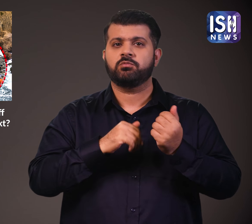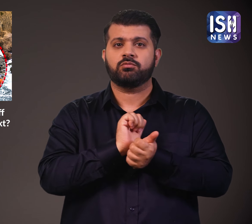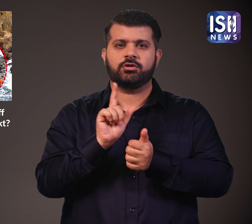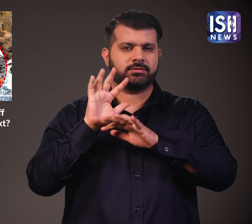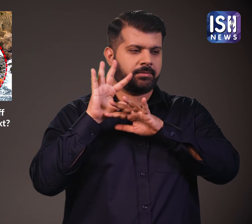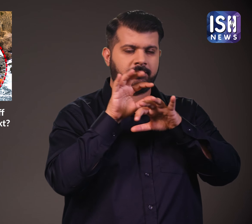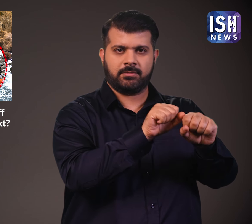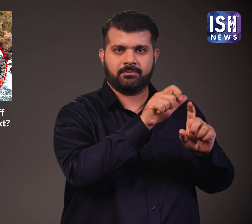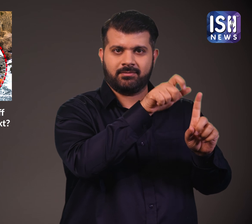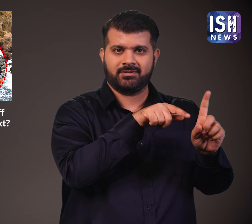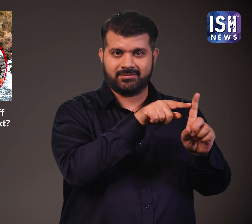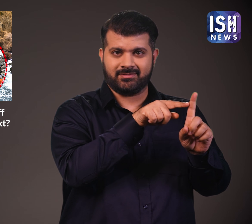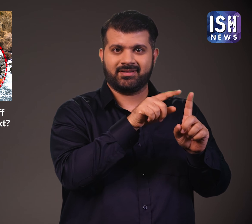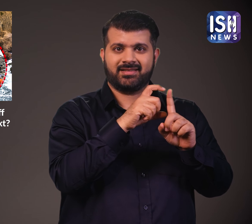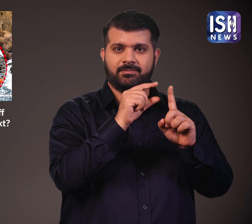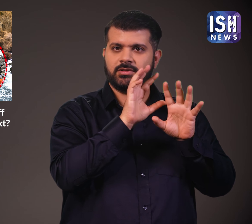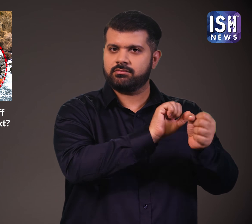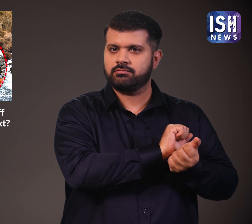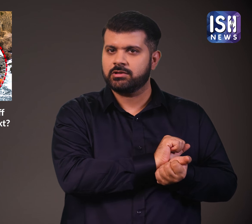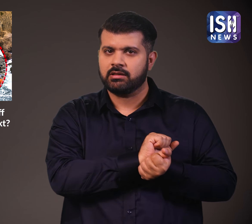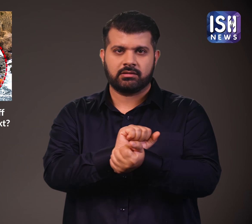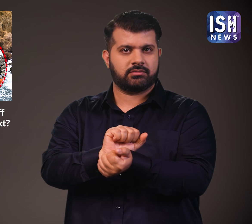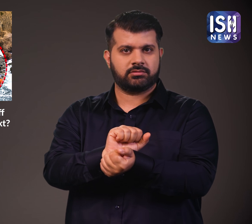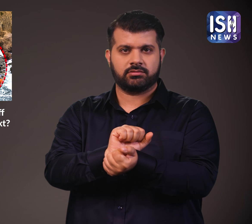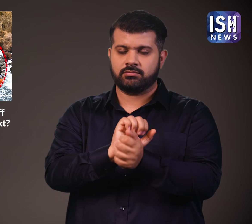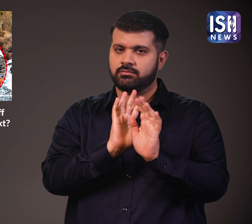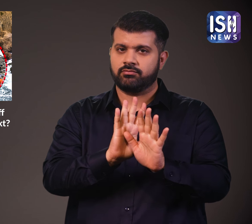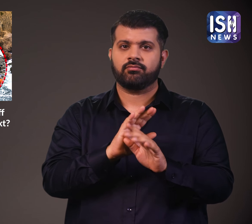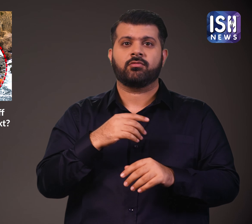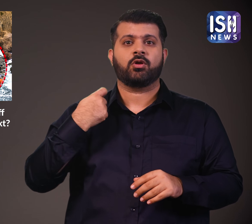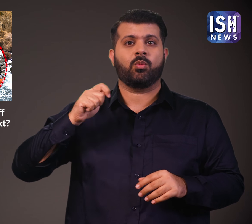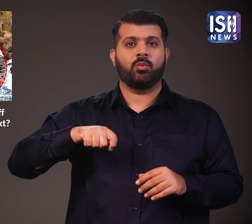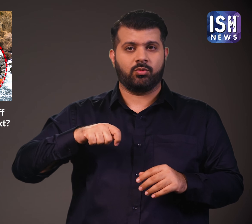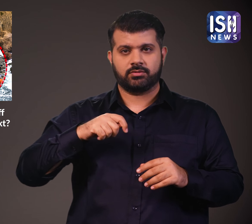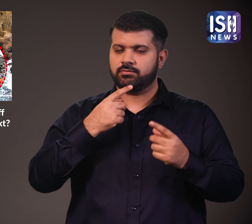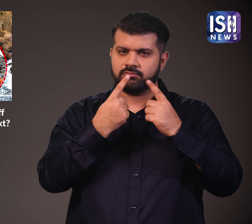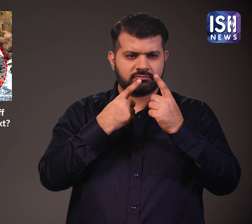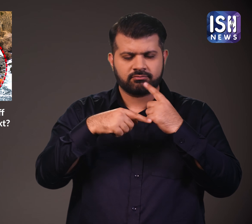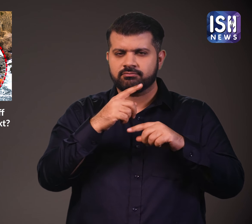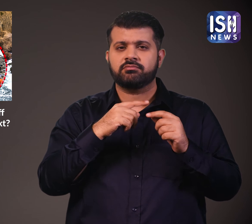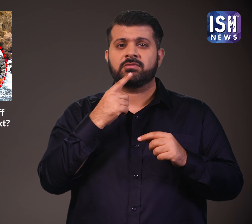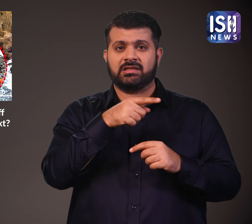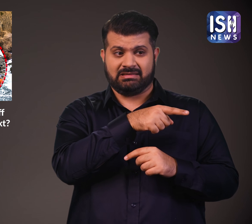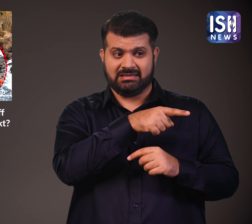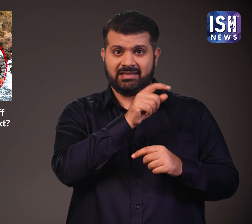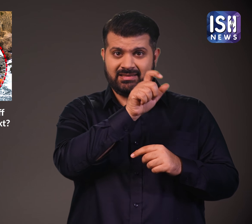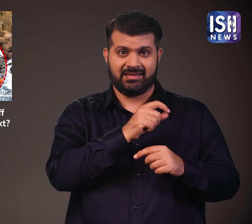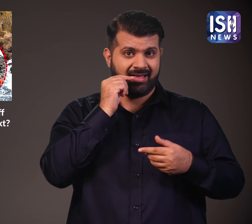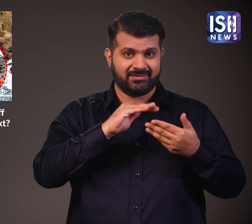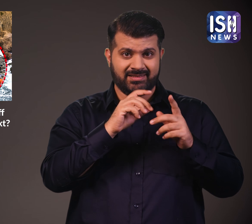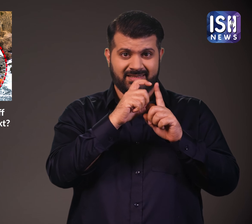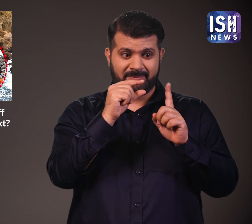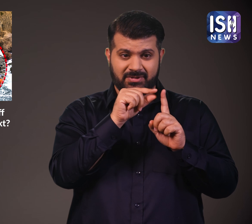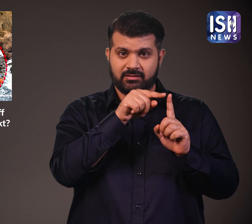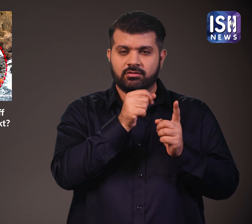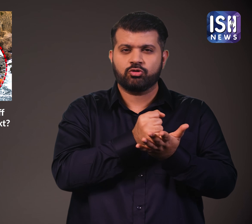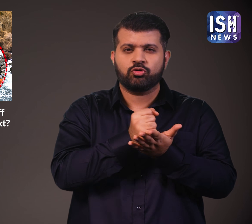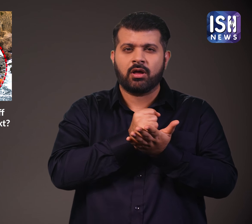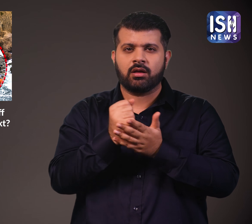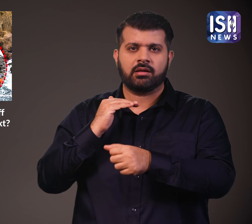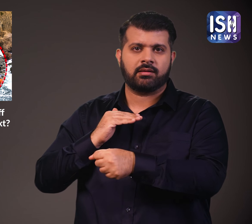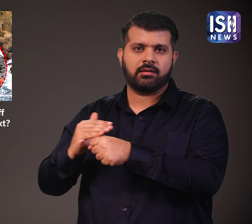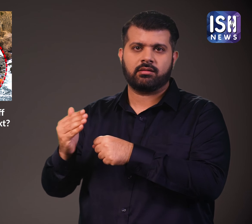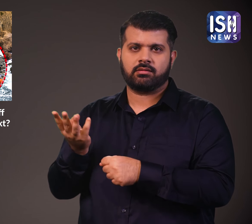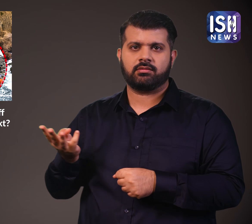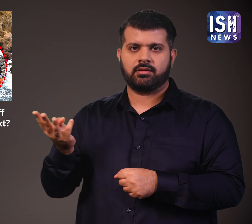Dr Patel was arrested and charged with attempting to murder